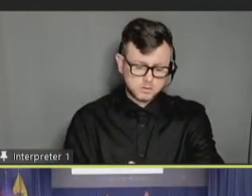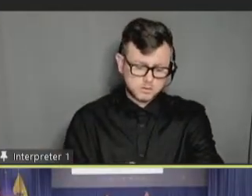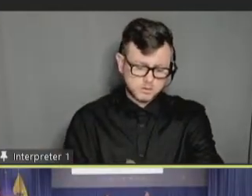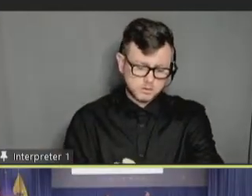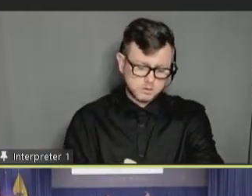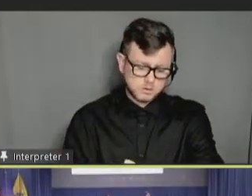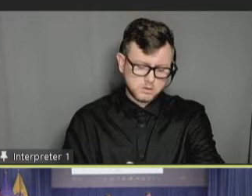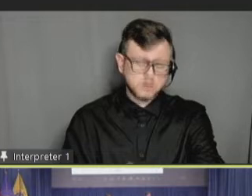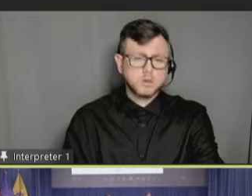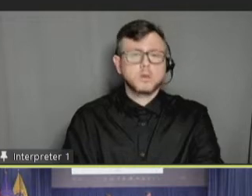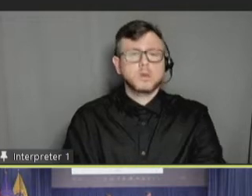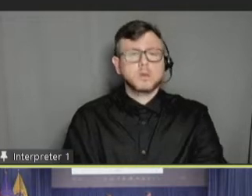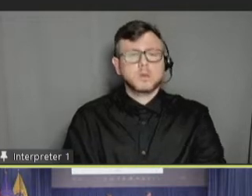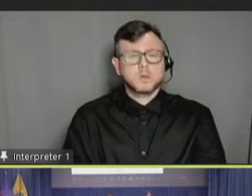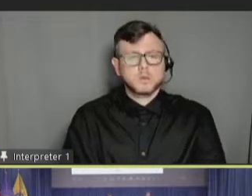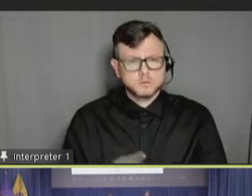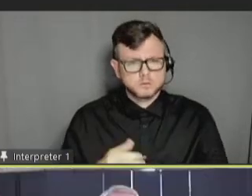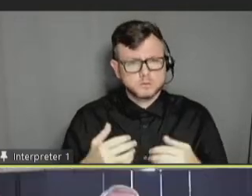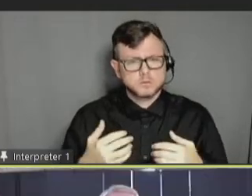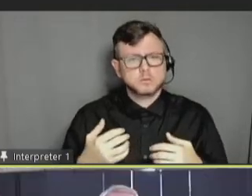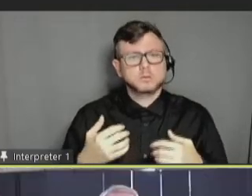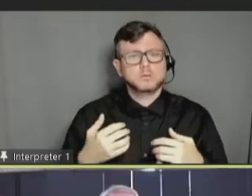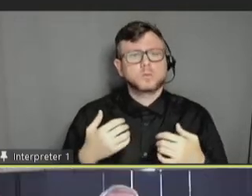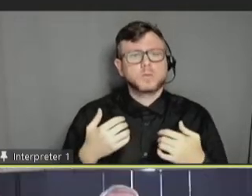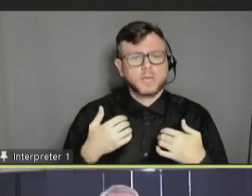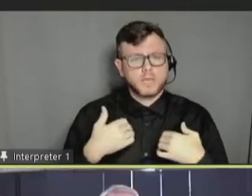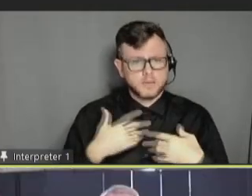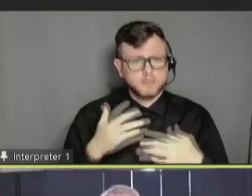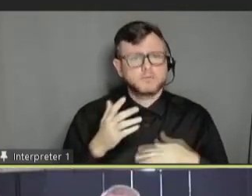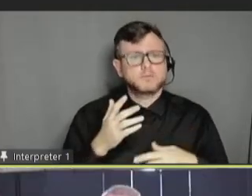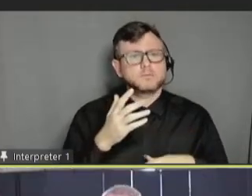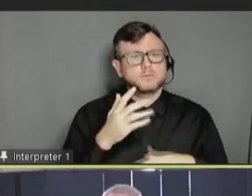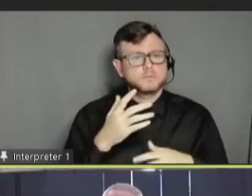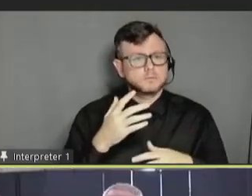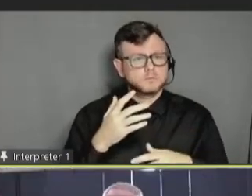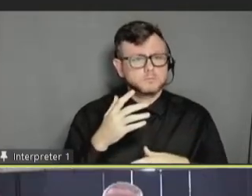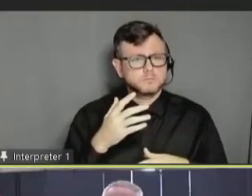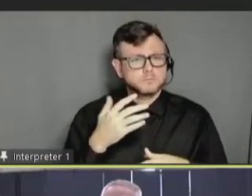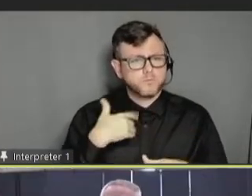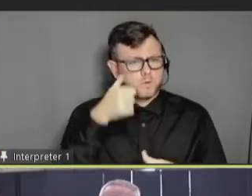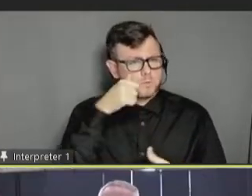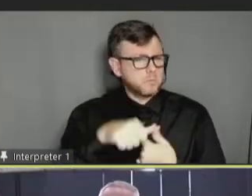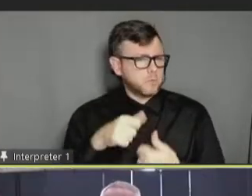discussions with a number of our members over the last several years that have been